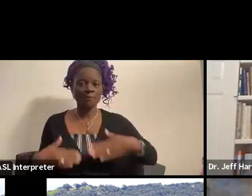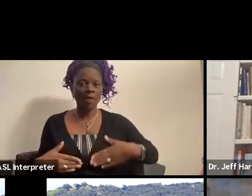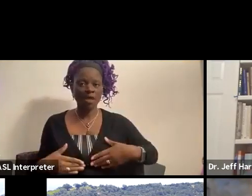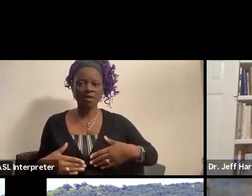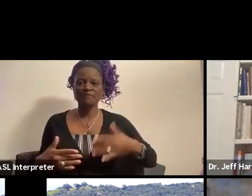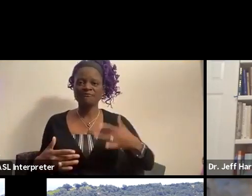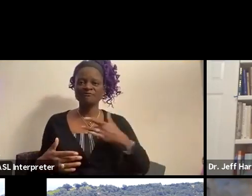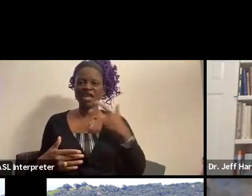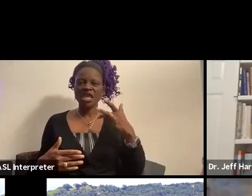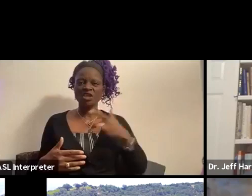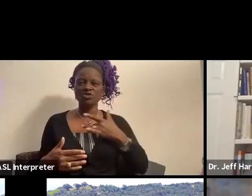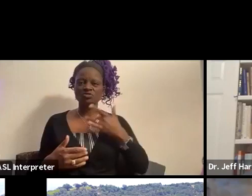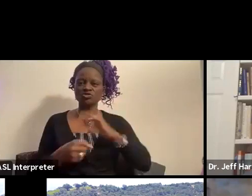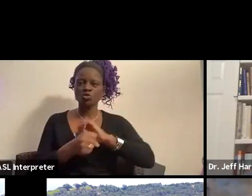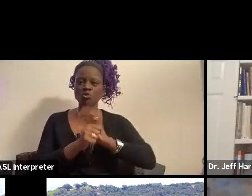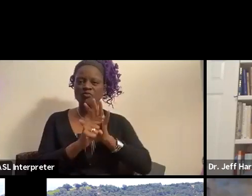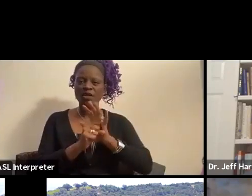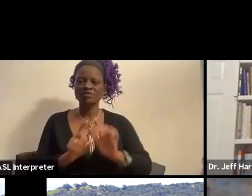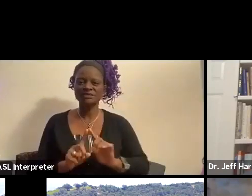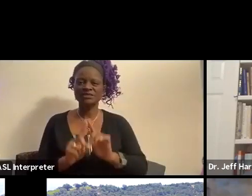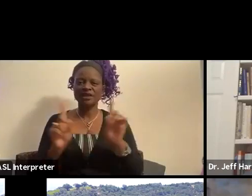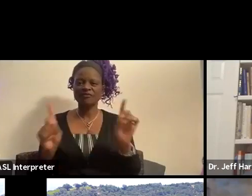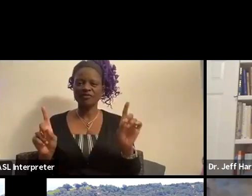And that population where they have is in